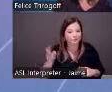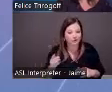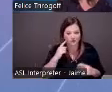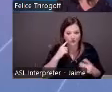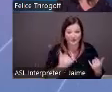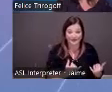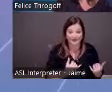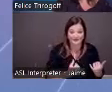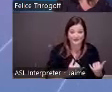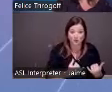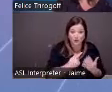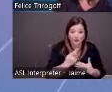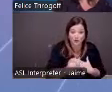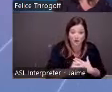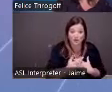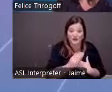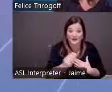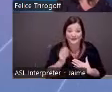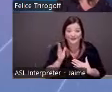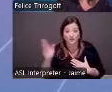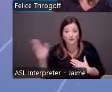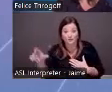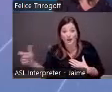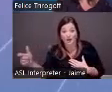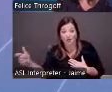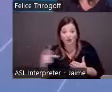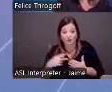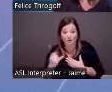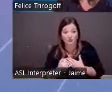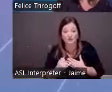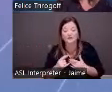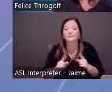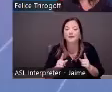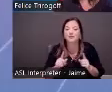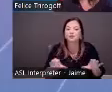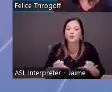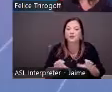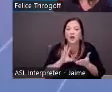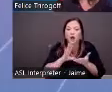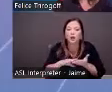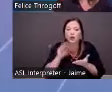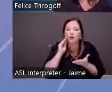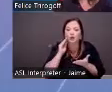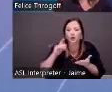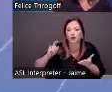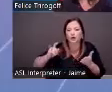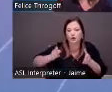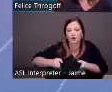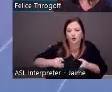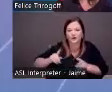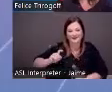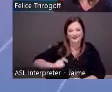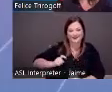but future projects for sure is maybe doing a learner needs assessment at the beginning, which would--